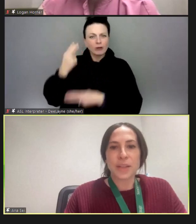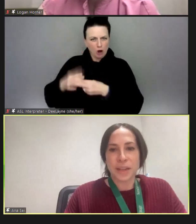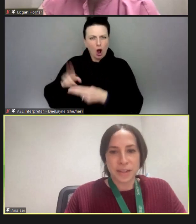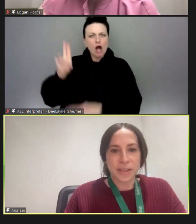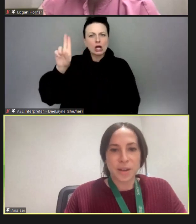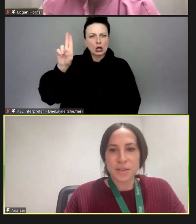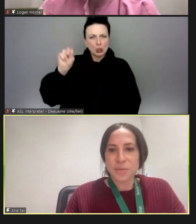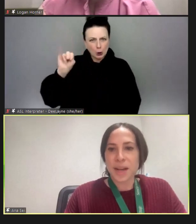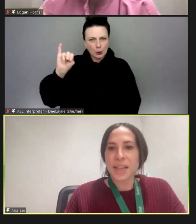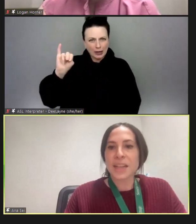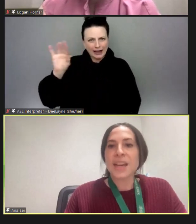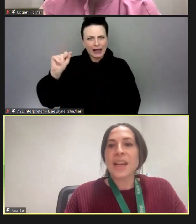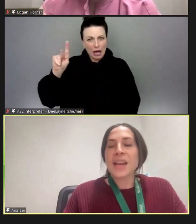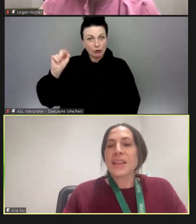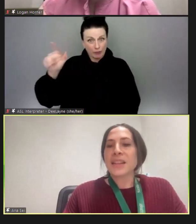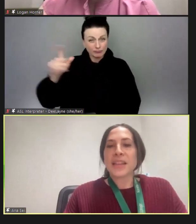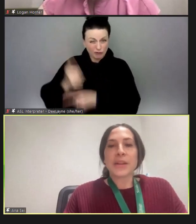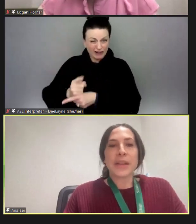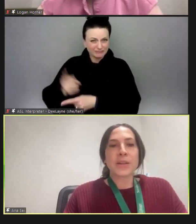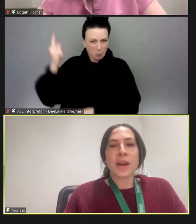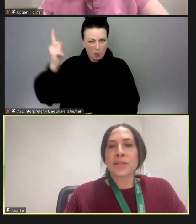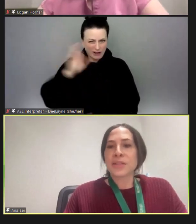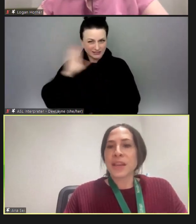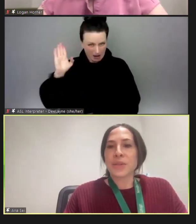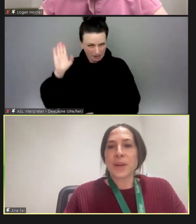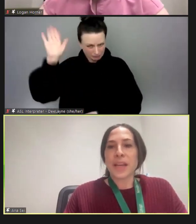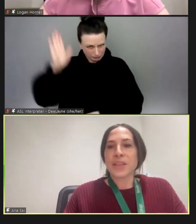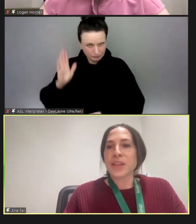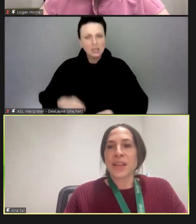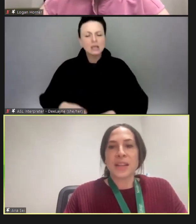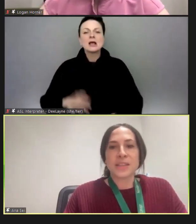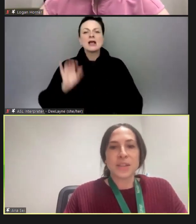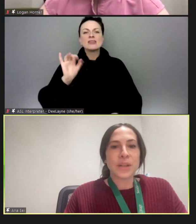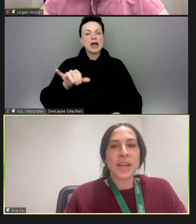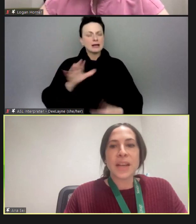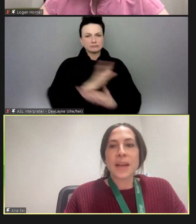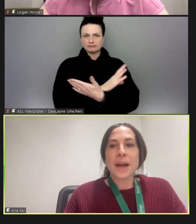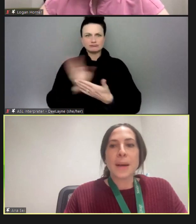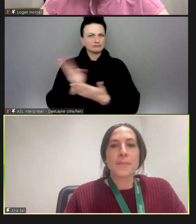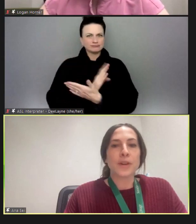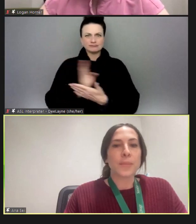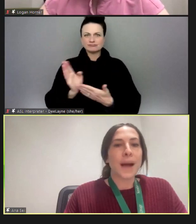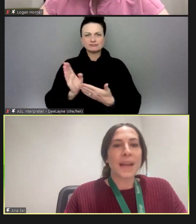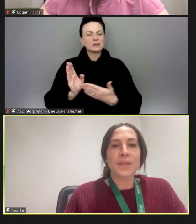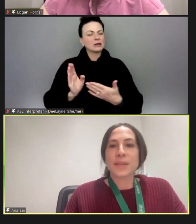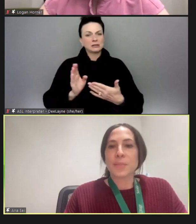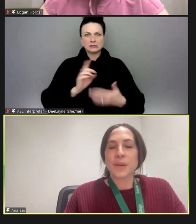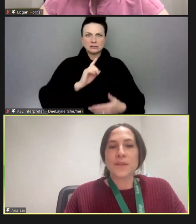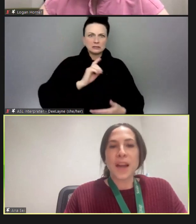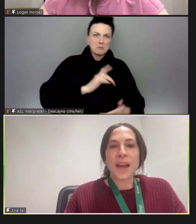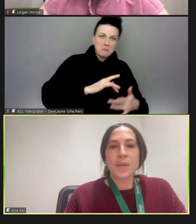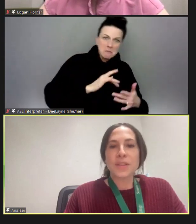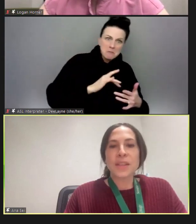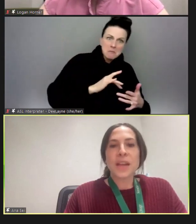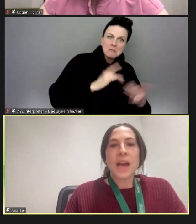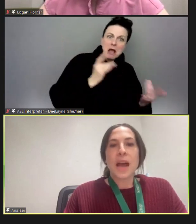hearing loss right this hearing loss can